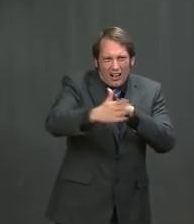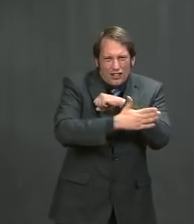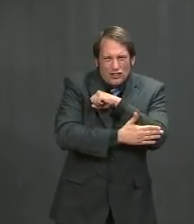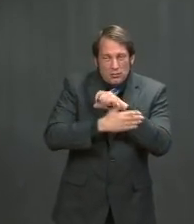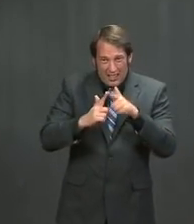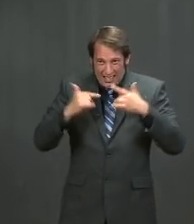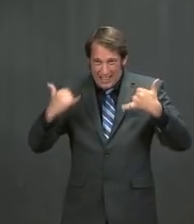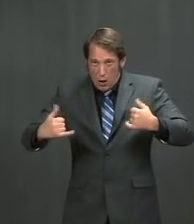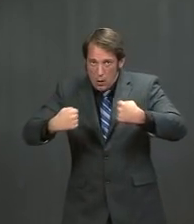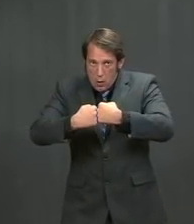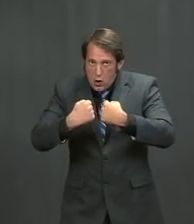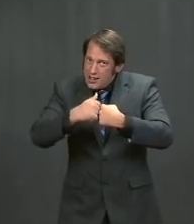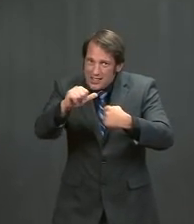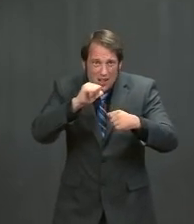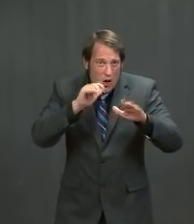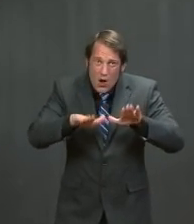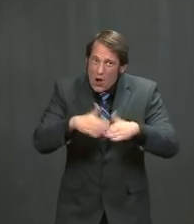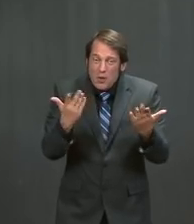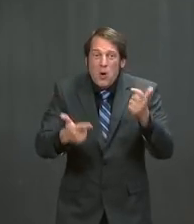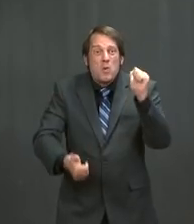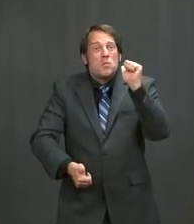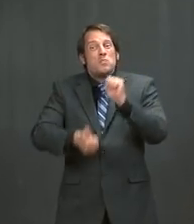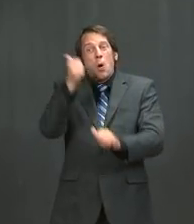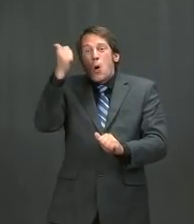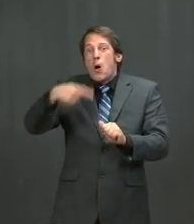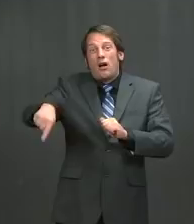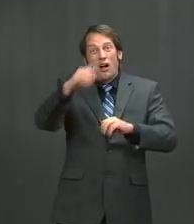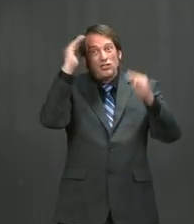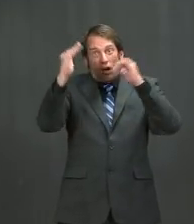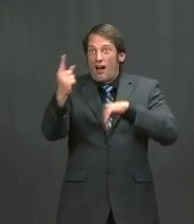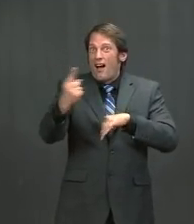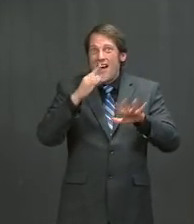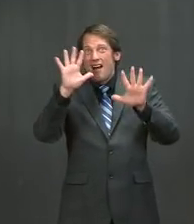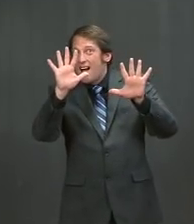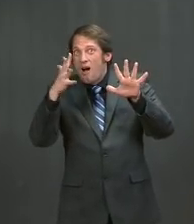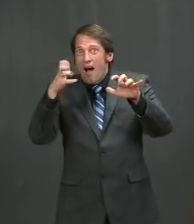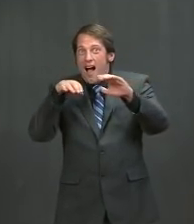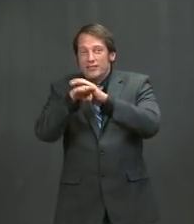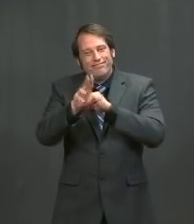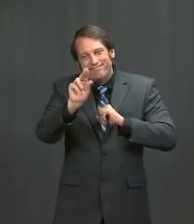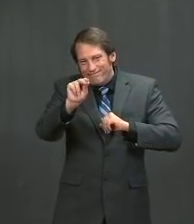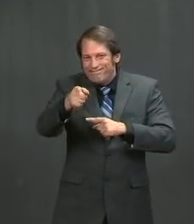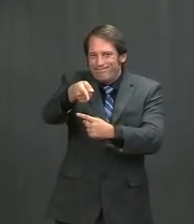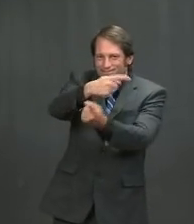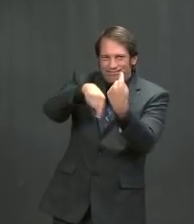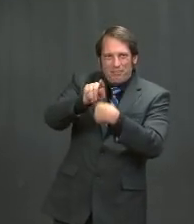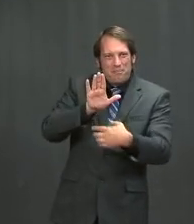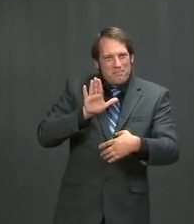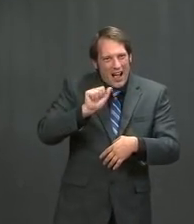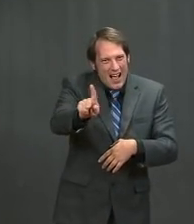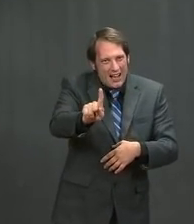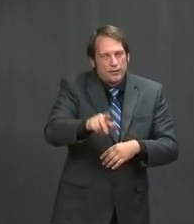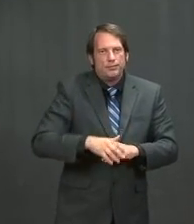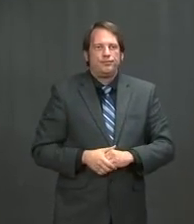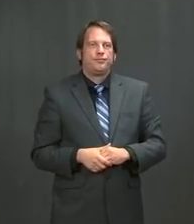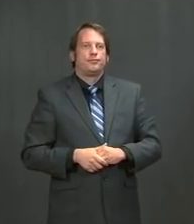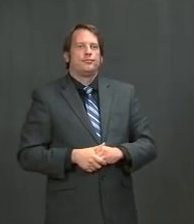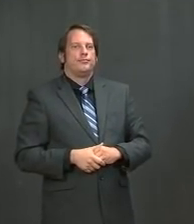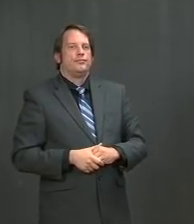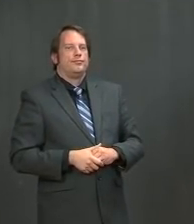when they come to the border. The Press: There is a separate report that -- speaking about the adults, there are 1,000 "got-aways,"